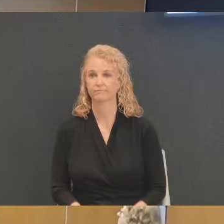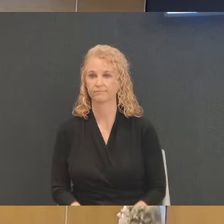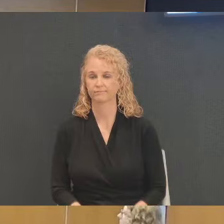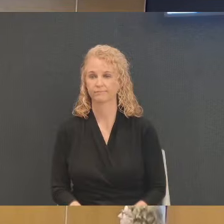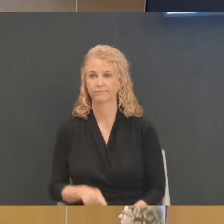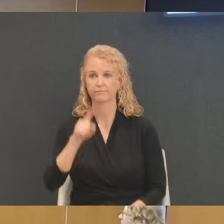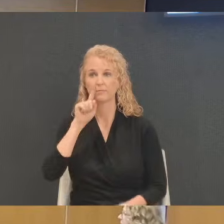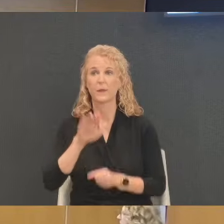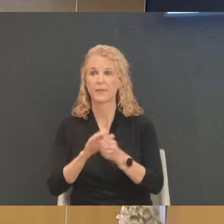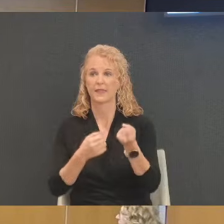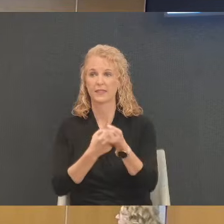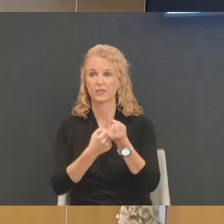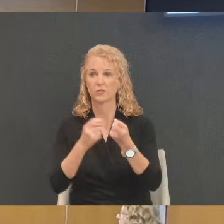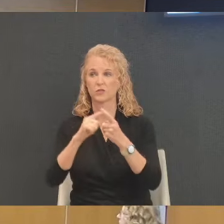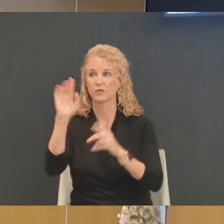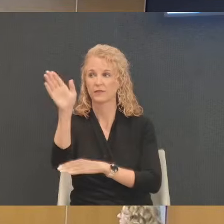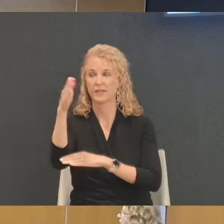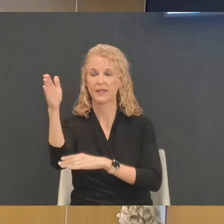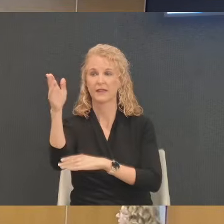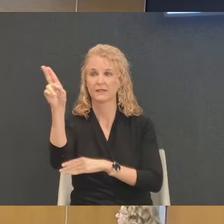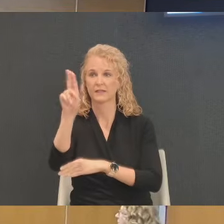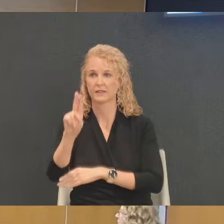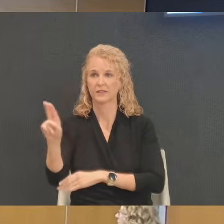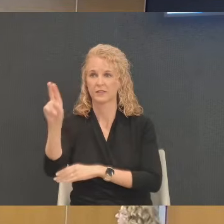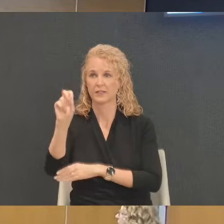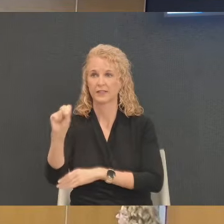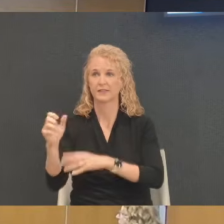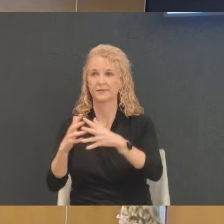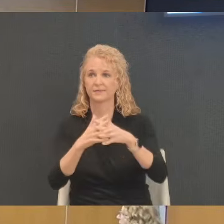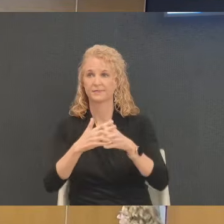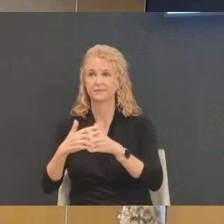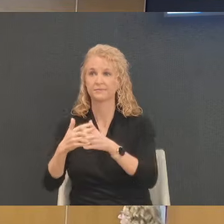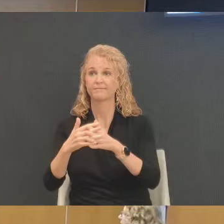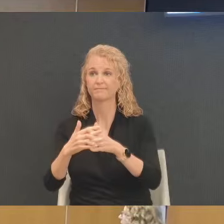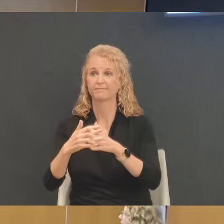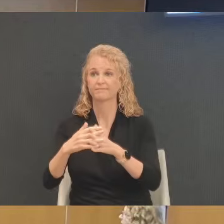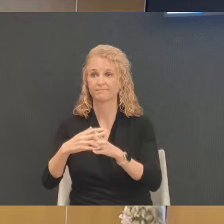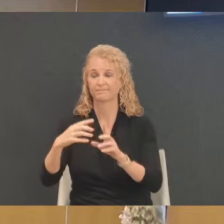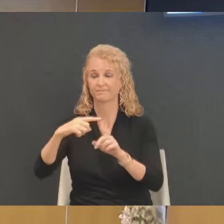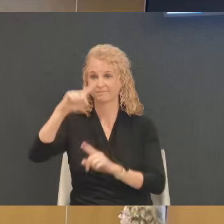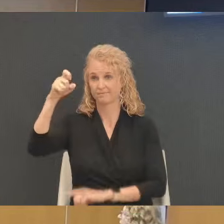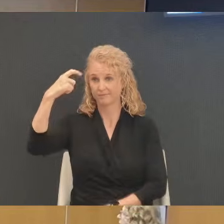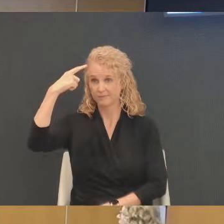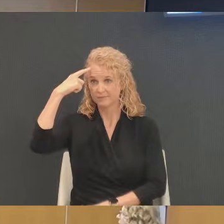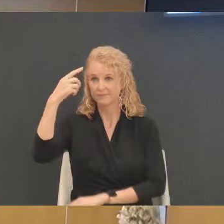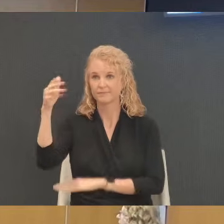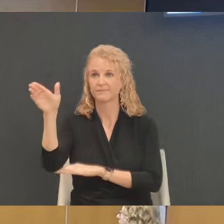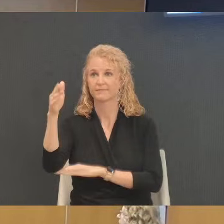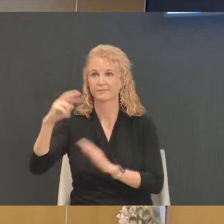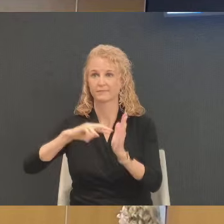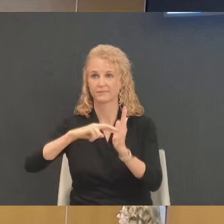I pledge allegiance to the flag of the United States of America and to the republic for which